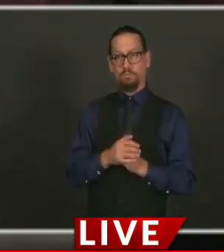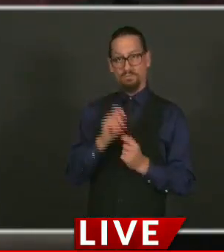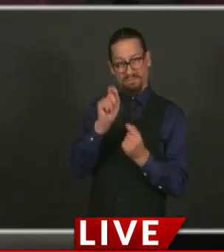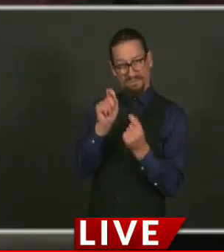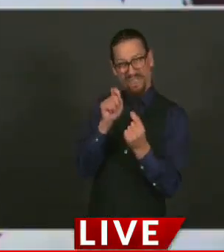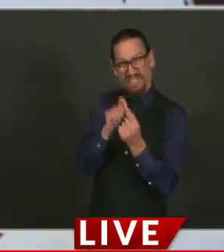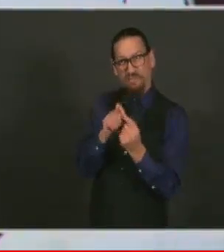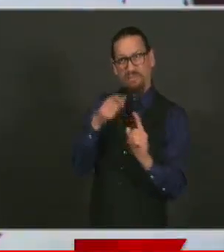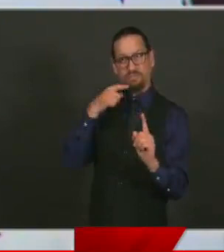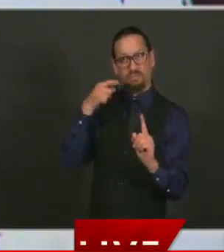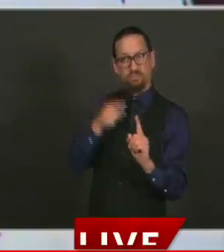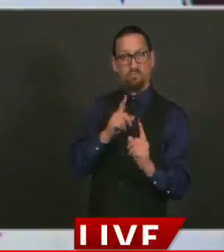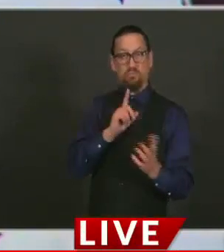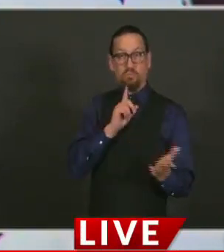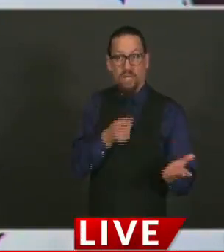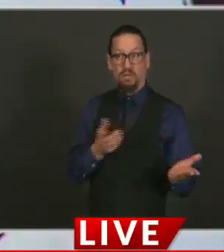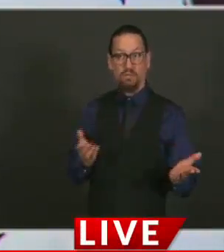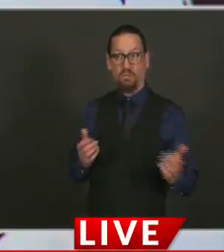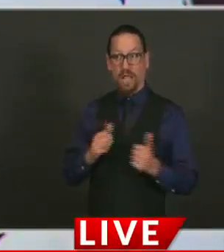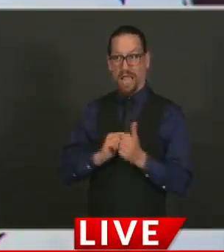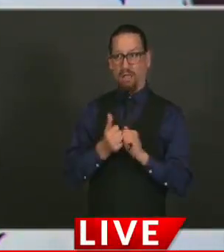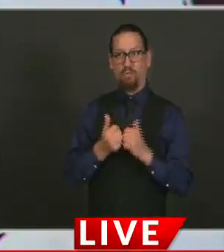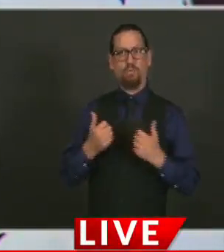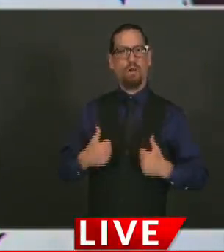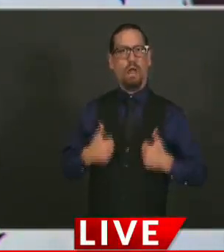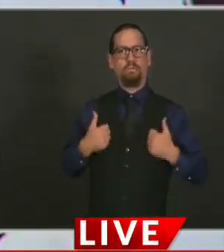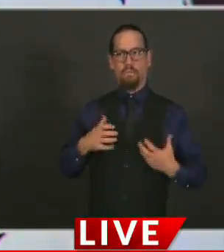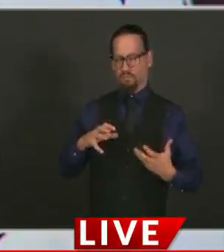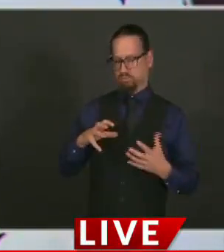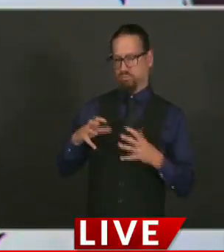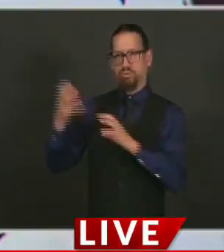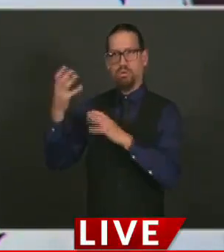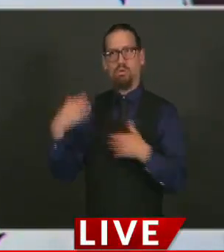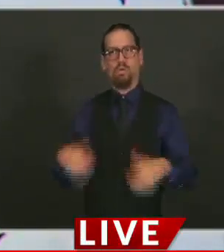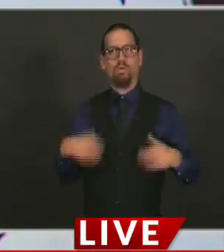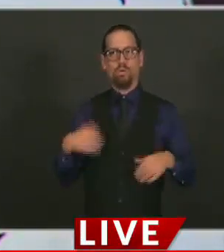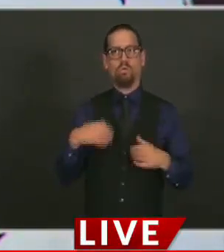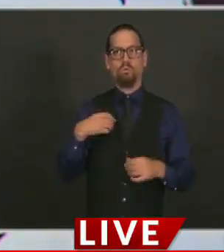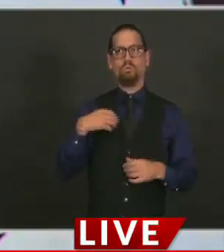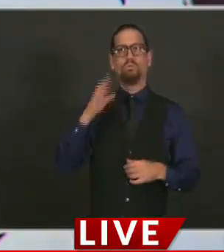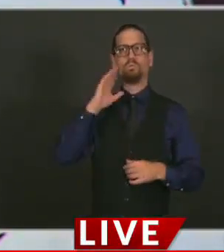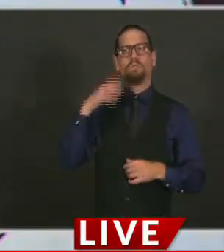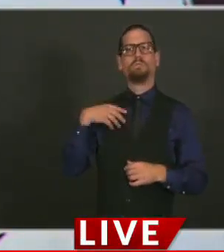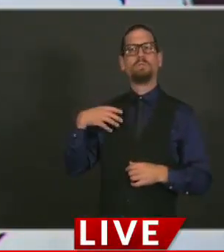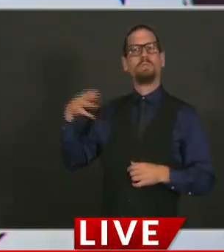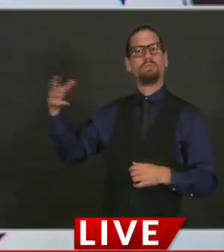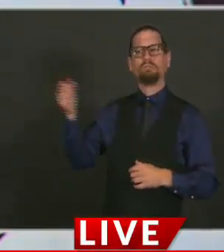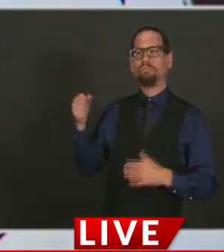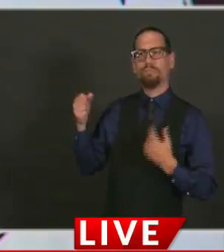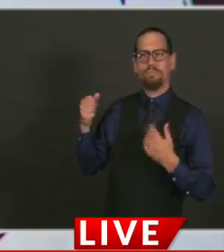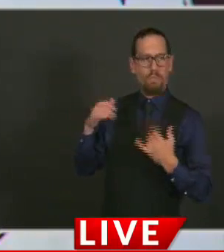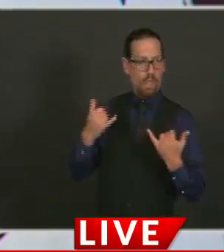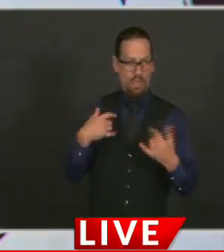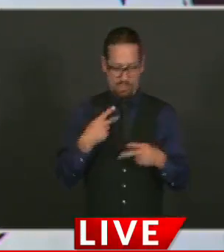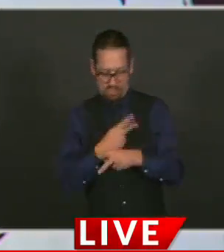YOU ARE HITTING ON SOMETHING I THINK IS IMPORTANT. THE PRACTICAL REALITY OF HOW THIS MESSES WITH PEOPLE'S LIVES. I'M GOING TO GET YOU A GOOD